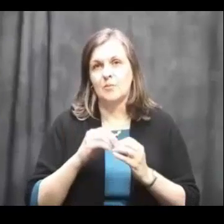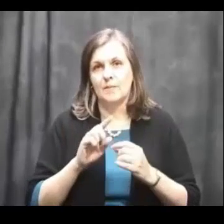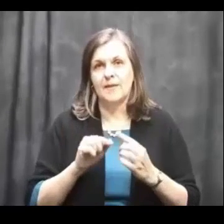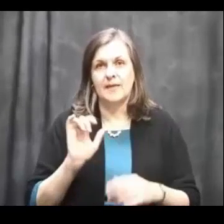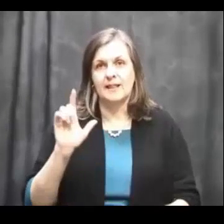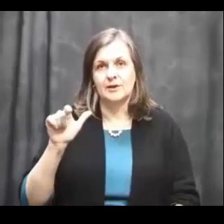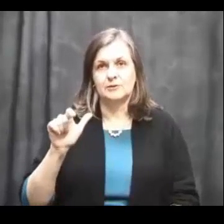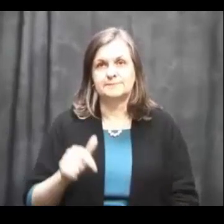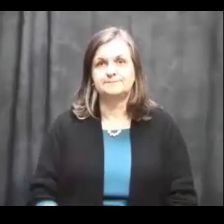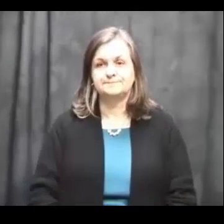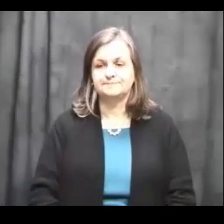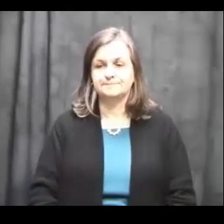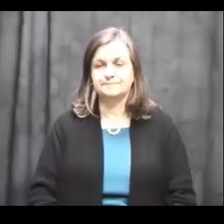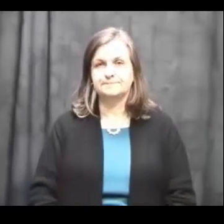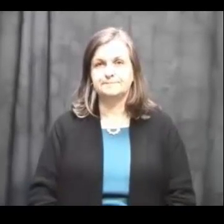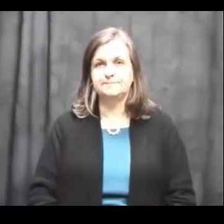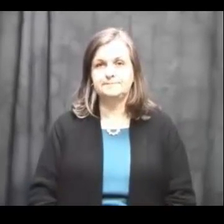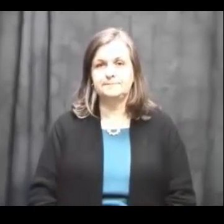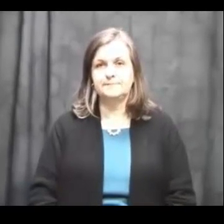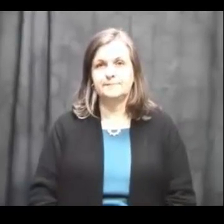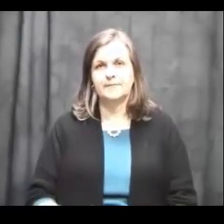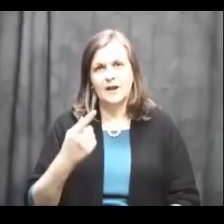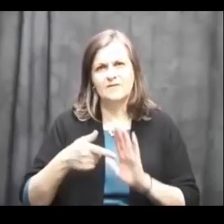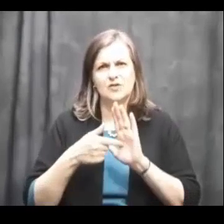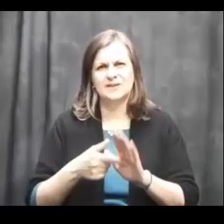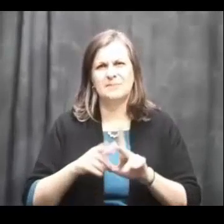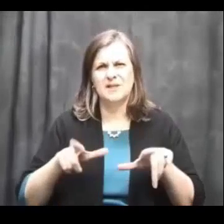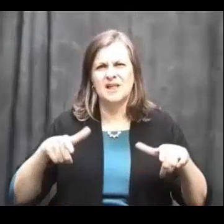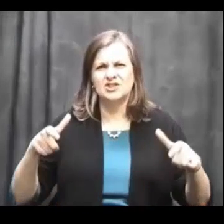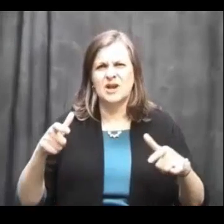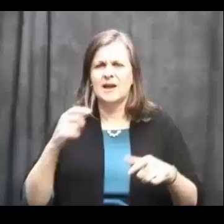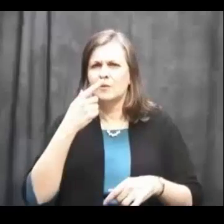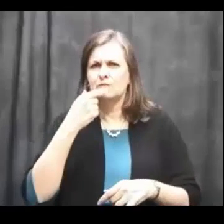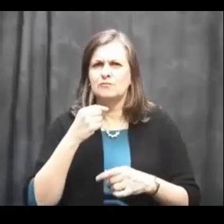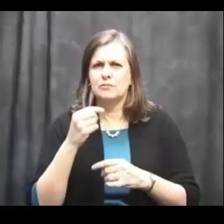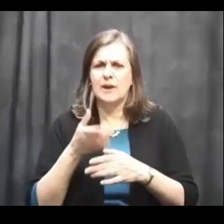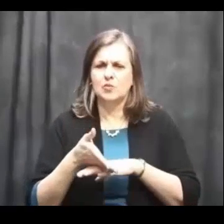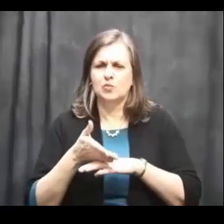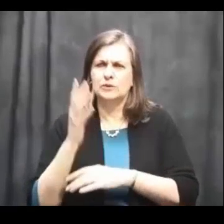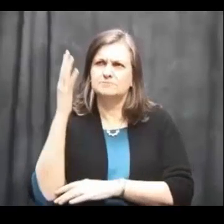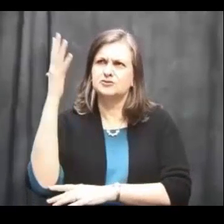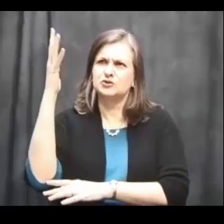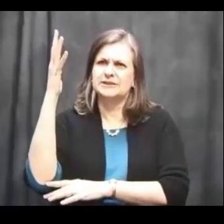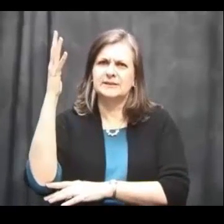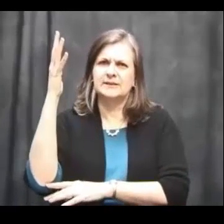we will talk about this more take something like a giant sequoia